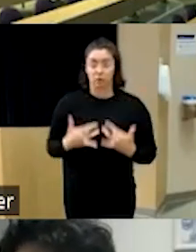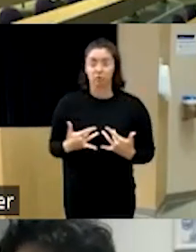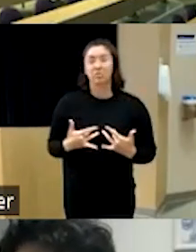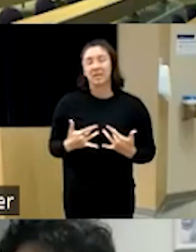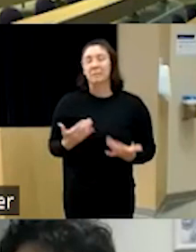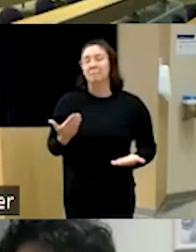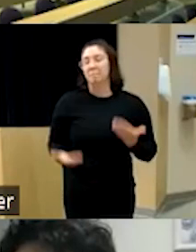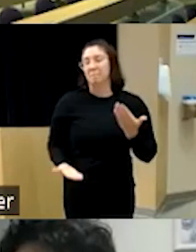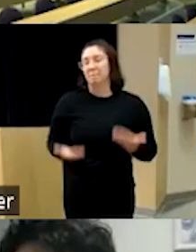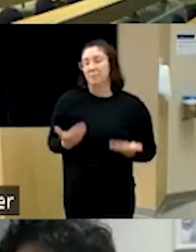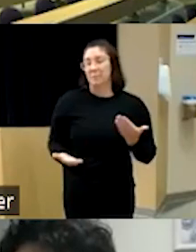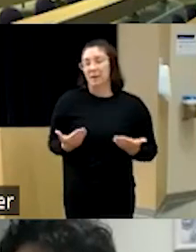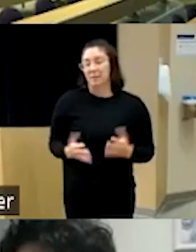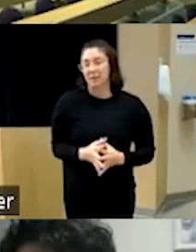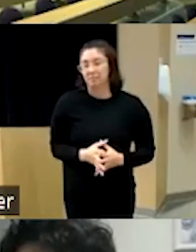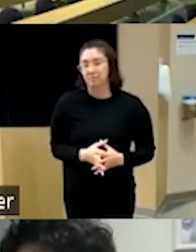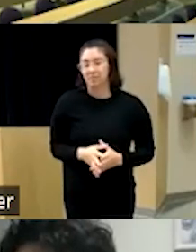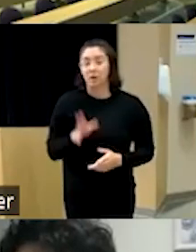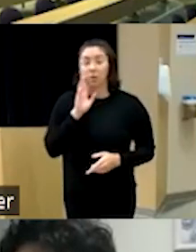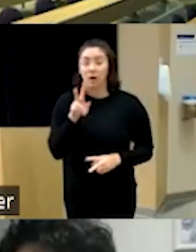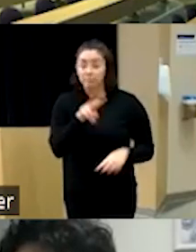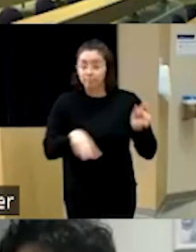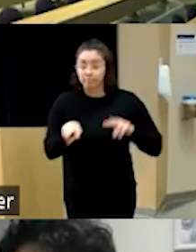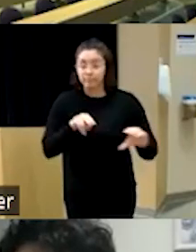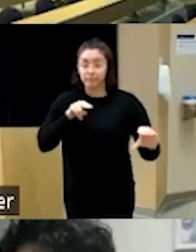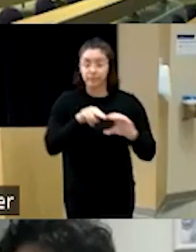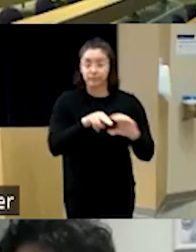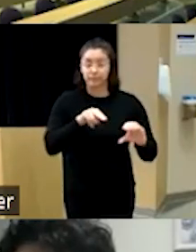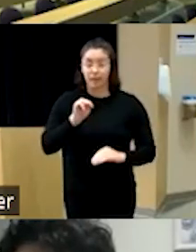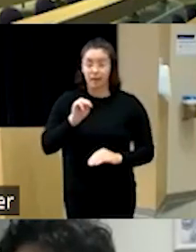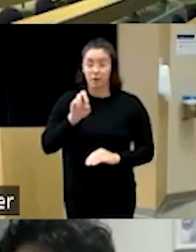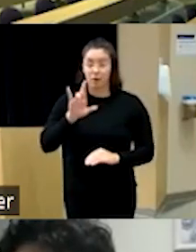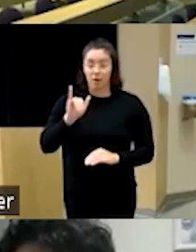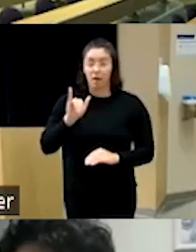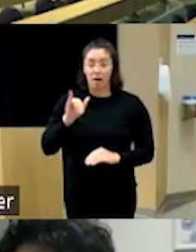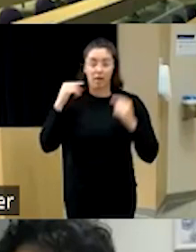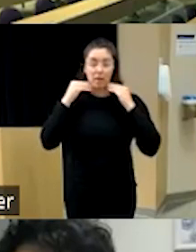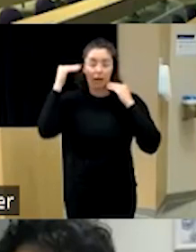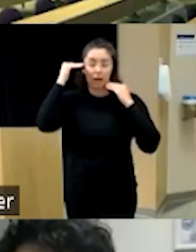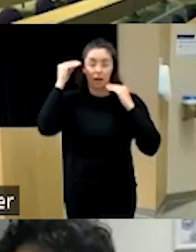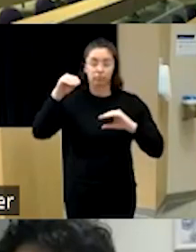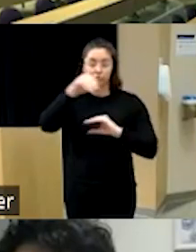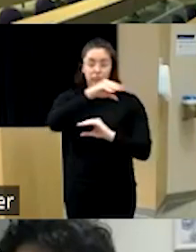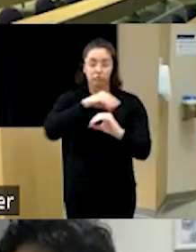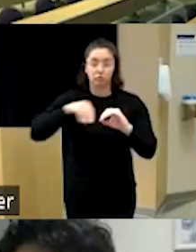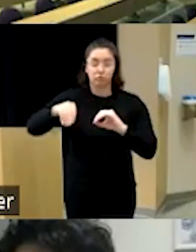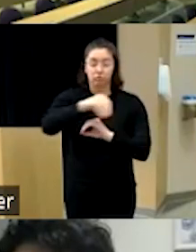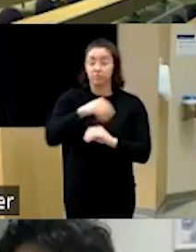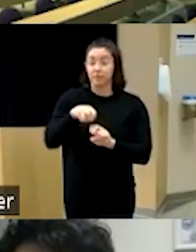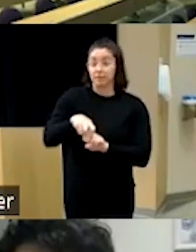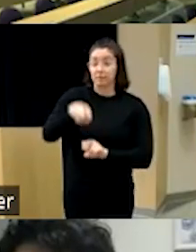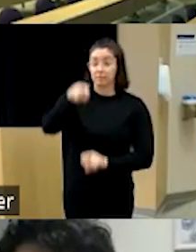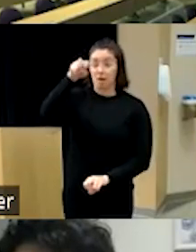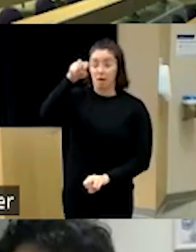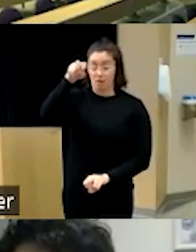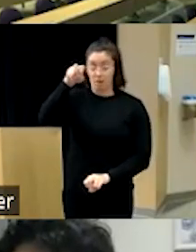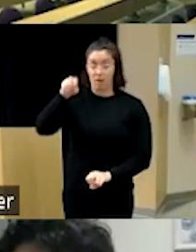workup for so we would look we would do an MRI of the um of the head but for the spine I I really